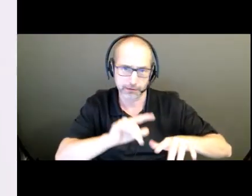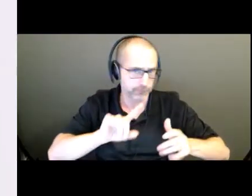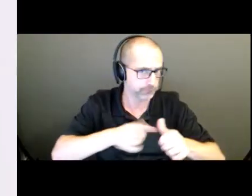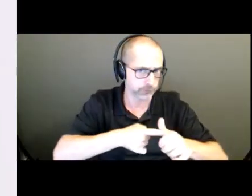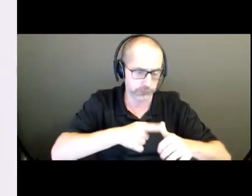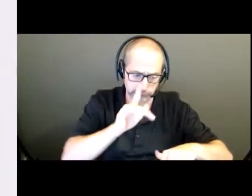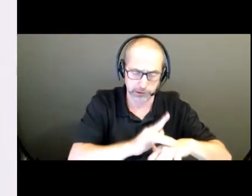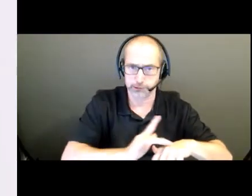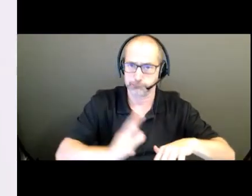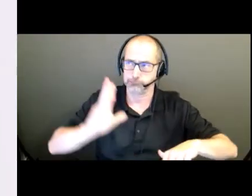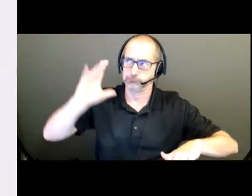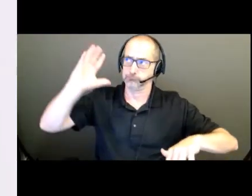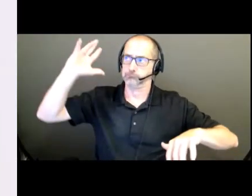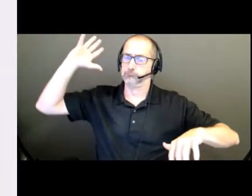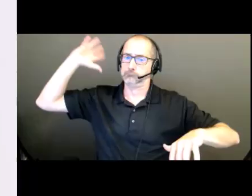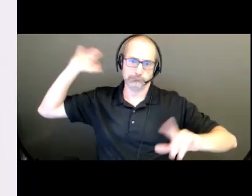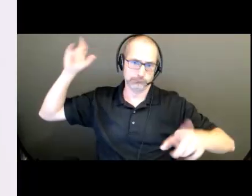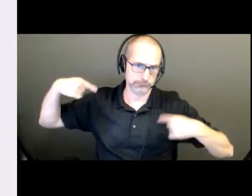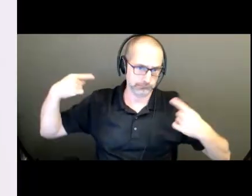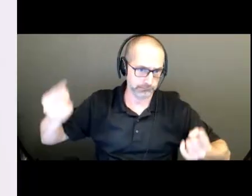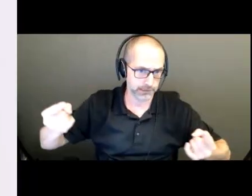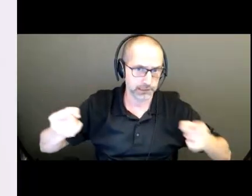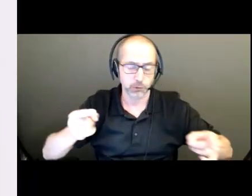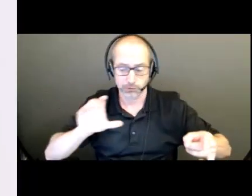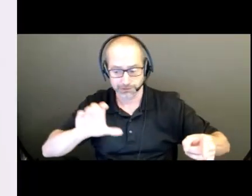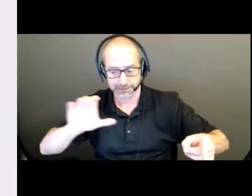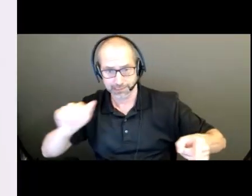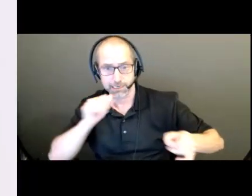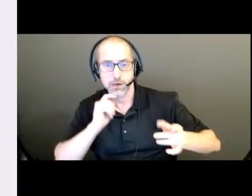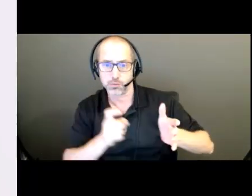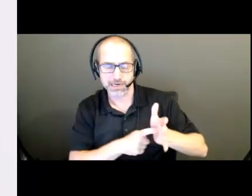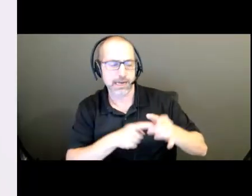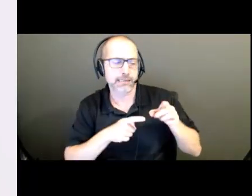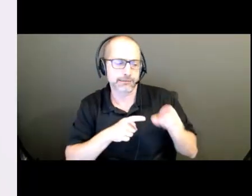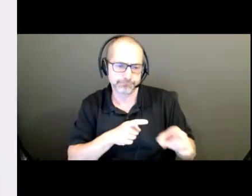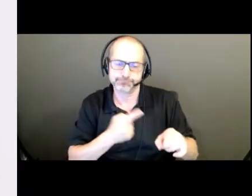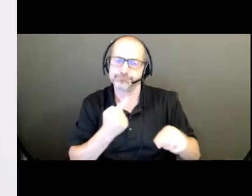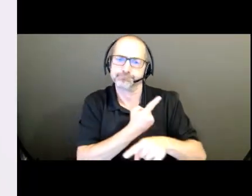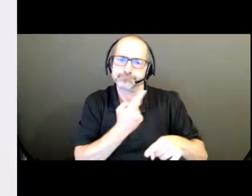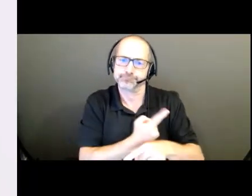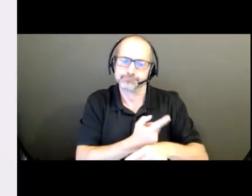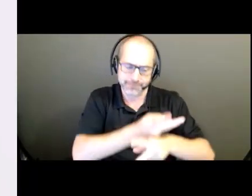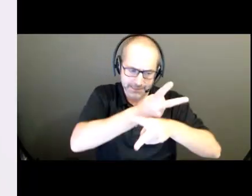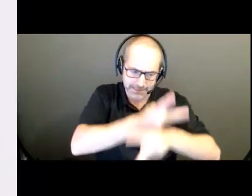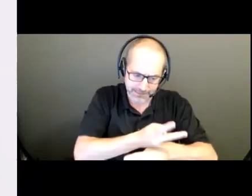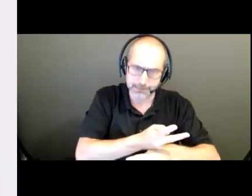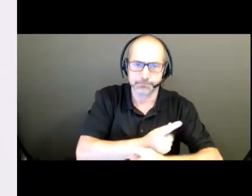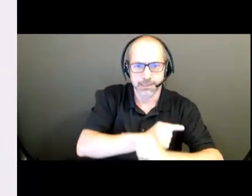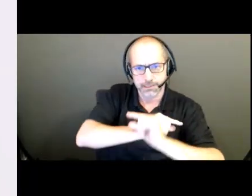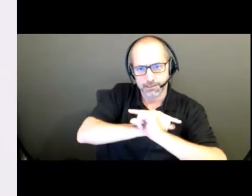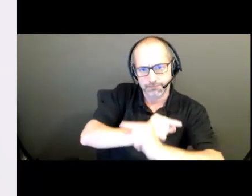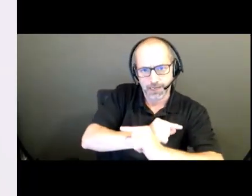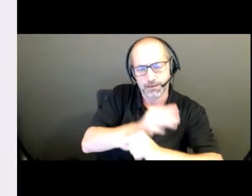The Council recognizes the Algonquins as the customary keepers and defenders of the Ottawa River Watershed and its tributaries.